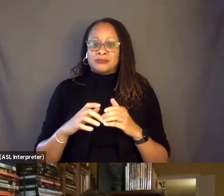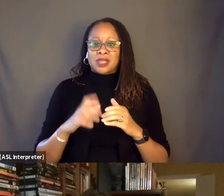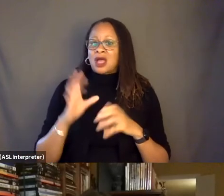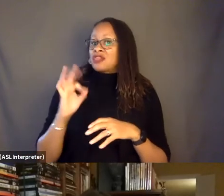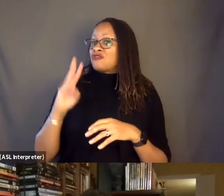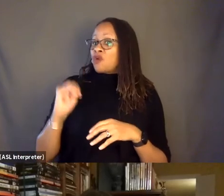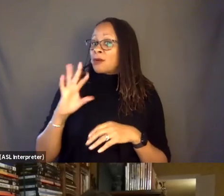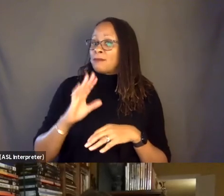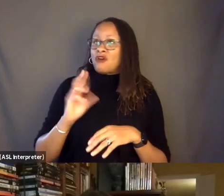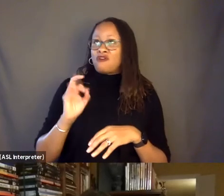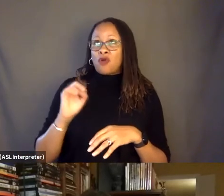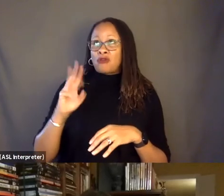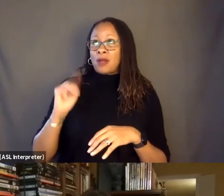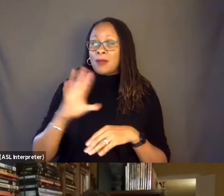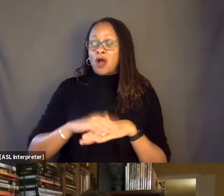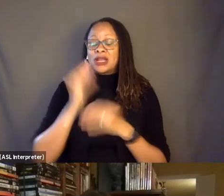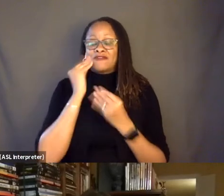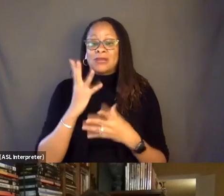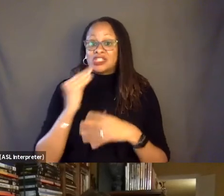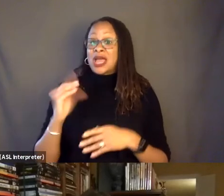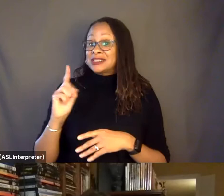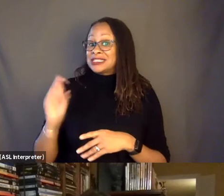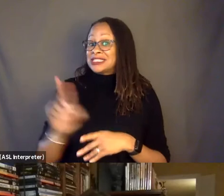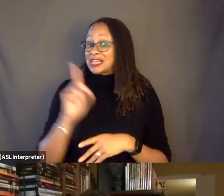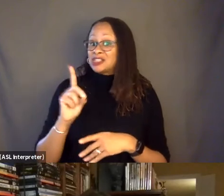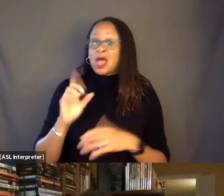We have a recommendation, 12 strategic goals, right?